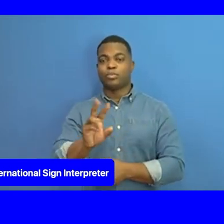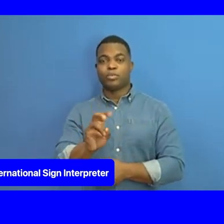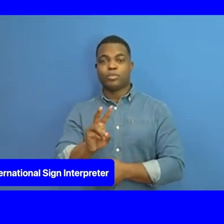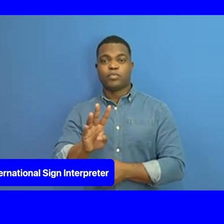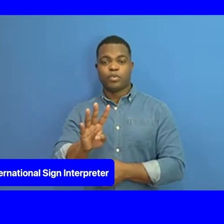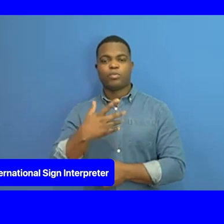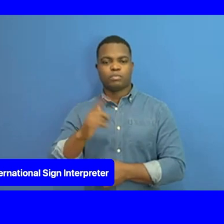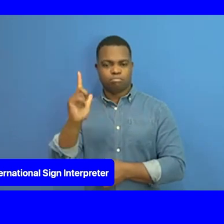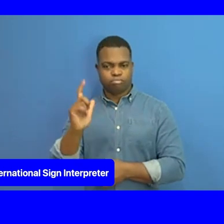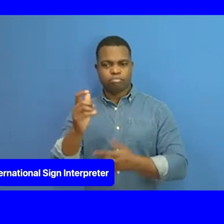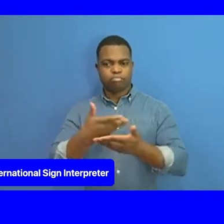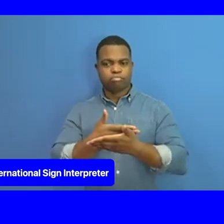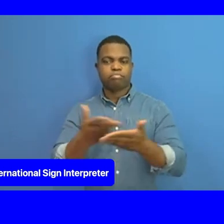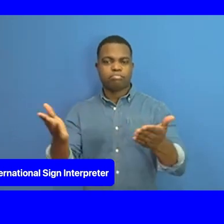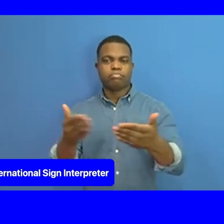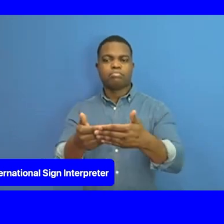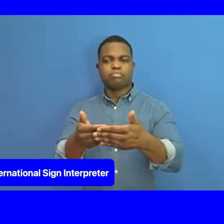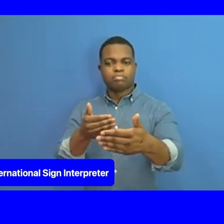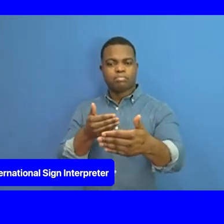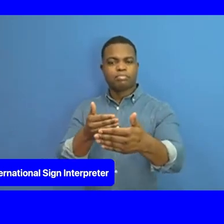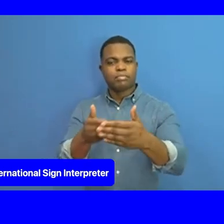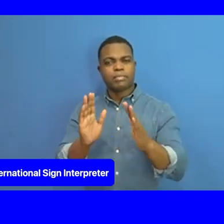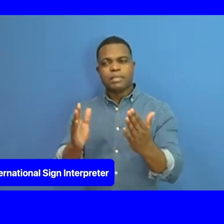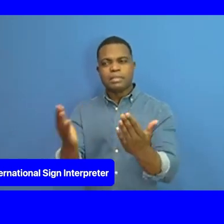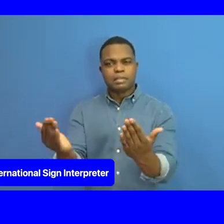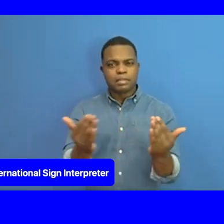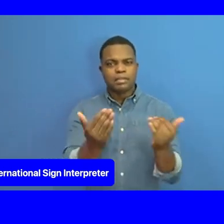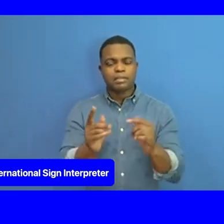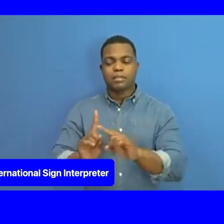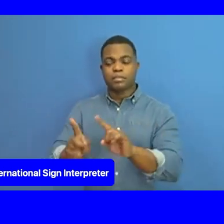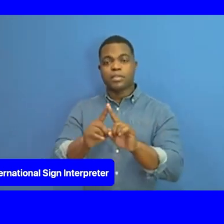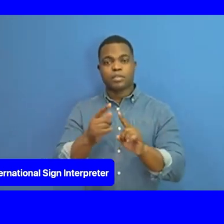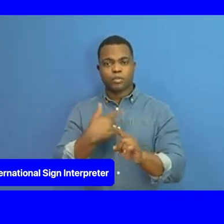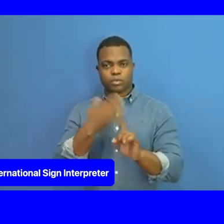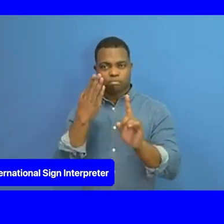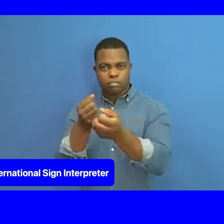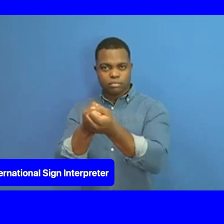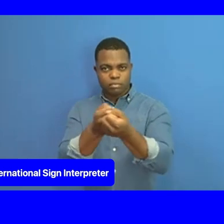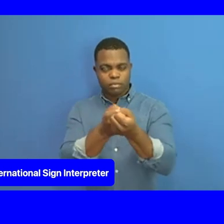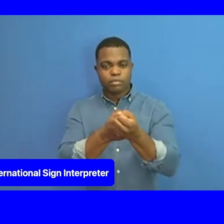to collaborative projects involving Ukrainian partners or supporting initiatives in the Ukrainian